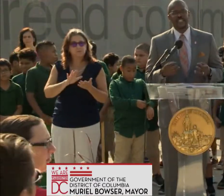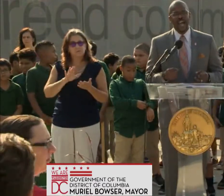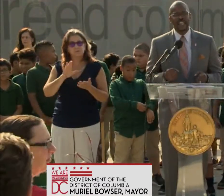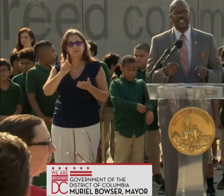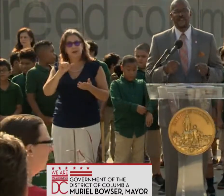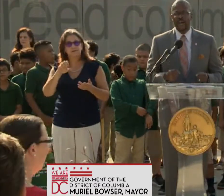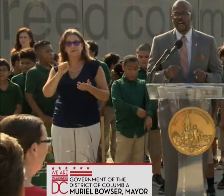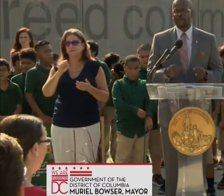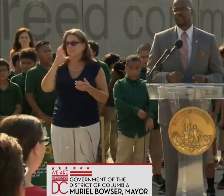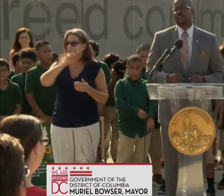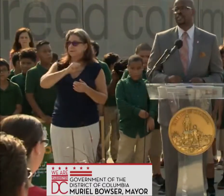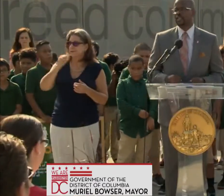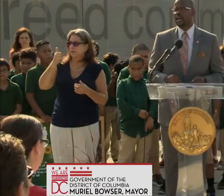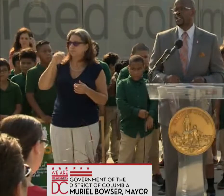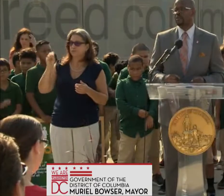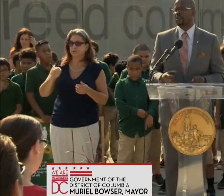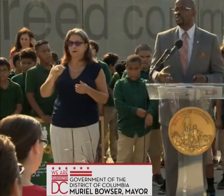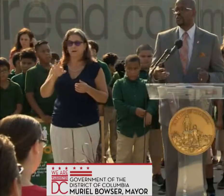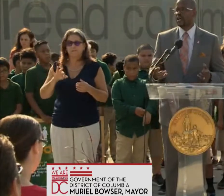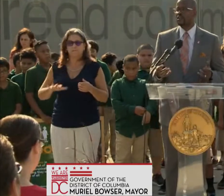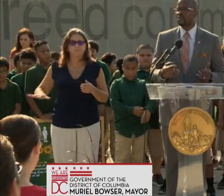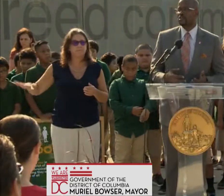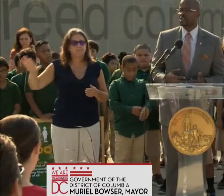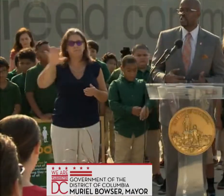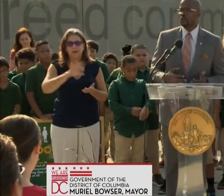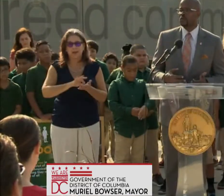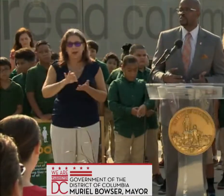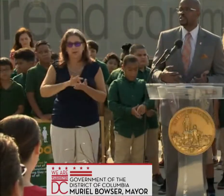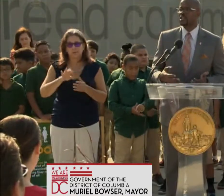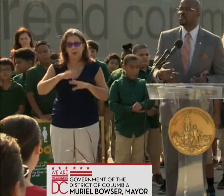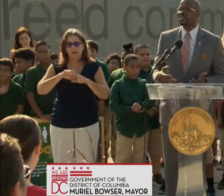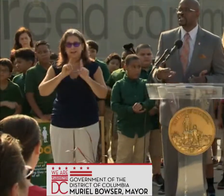95% of the time to be on track to be successful which means they're missing